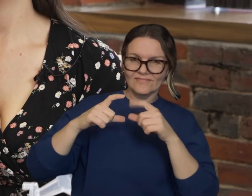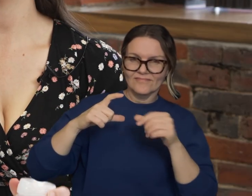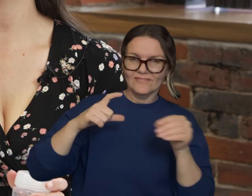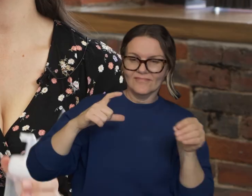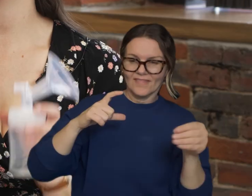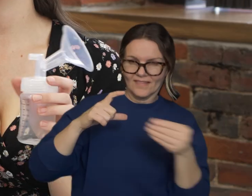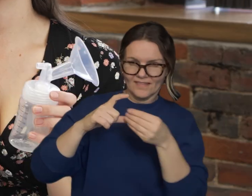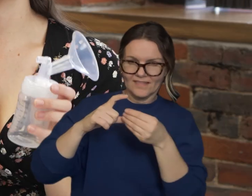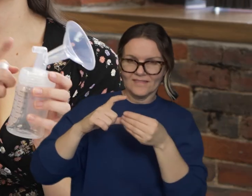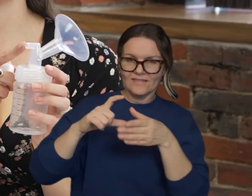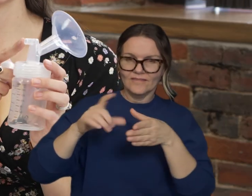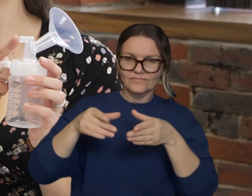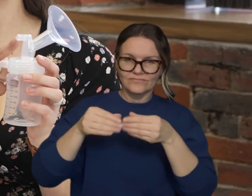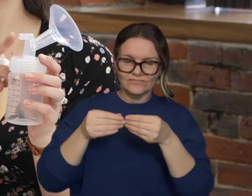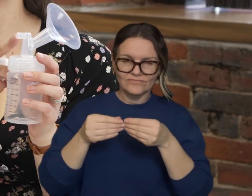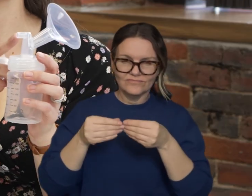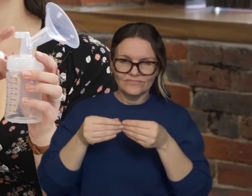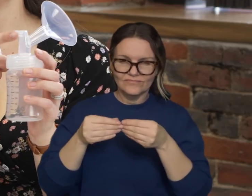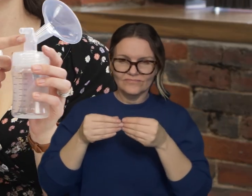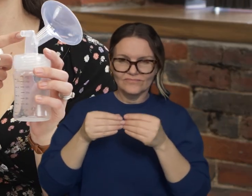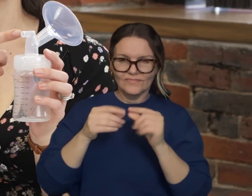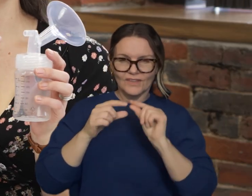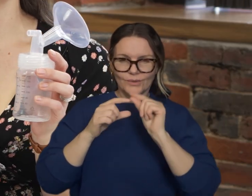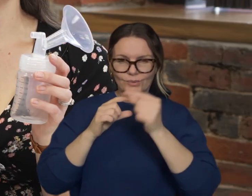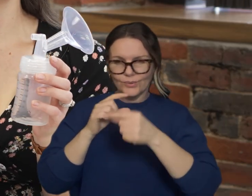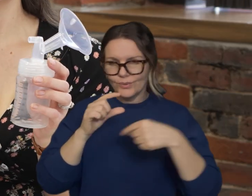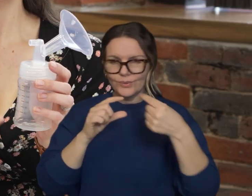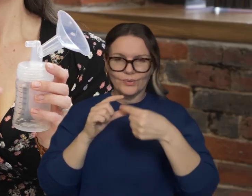this is going to insert into the back of your brush shield in that circle here